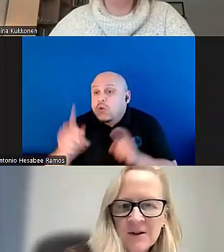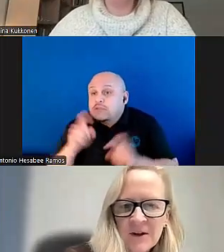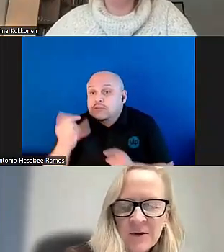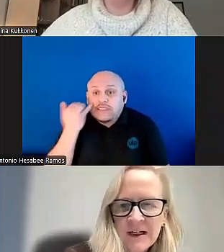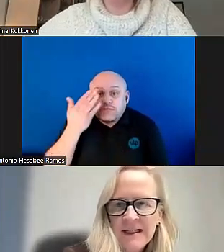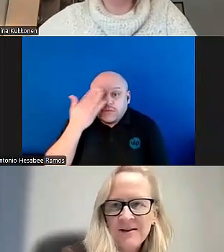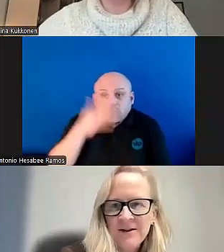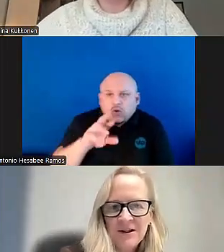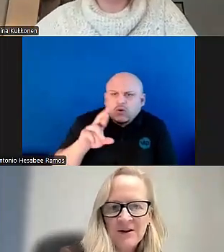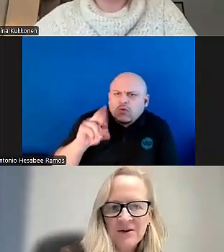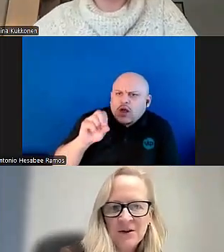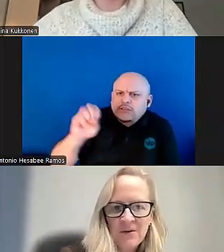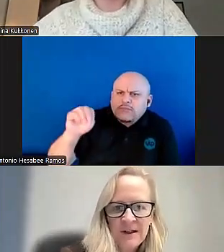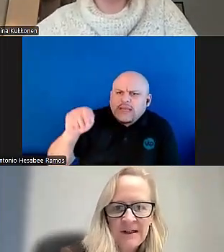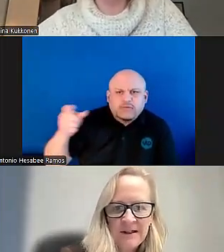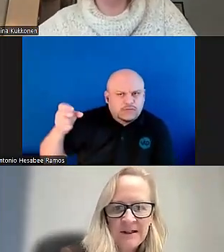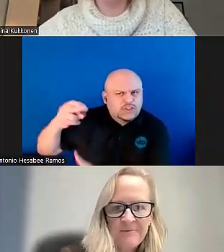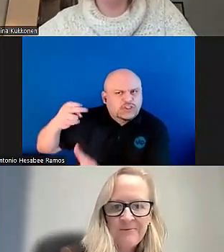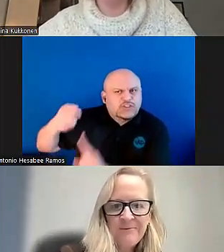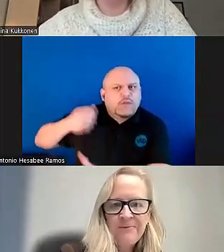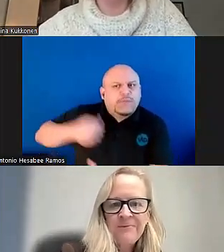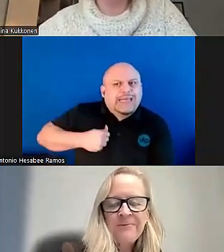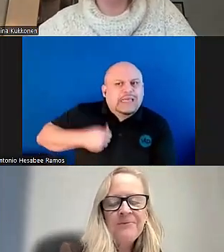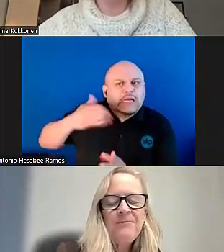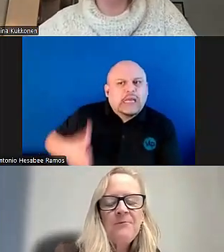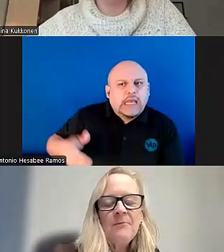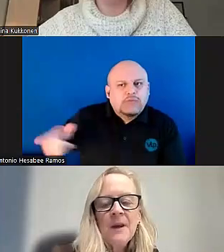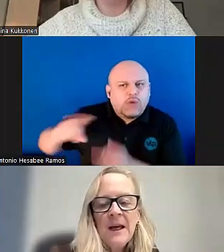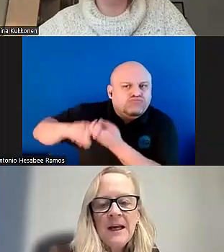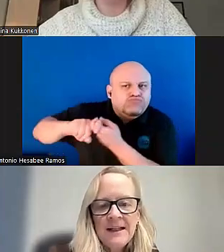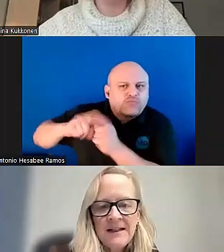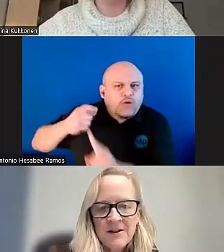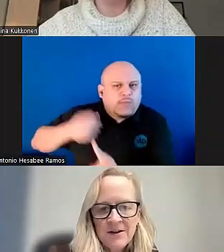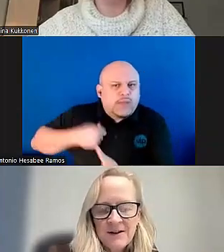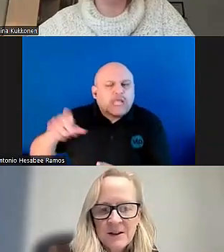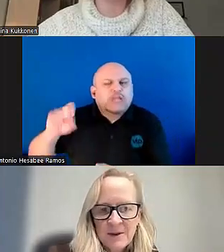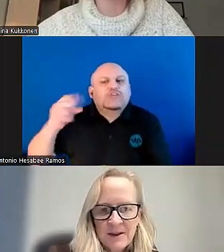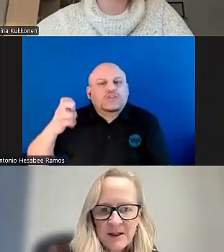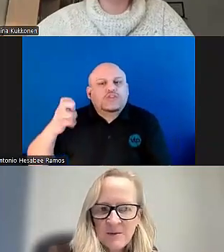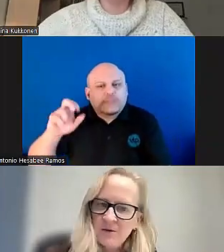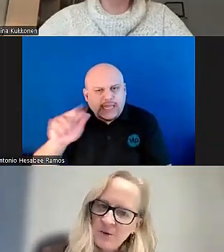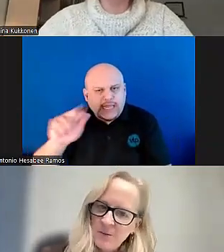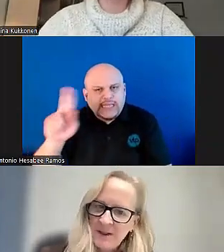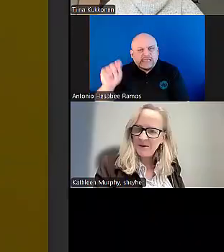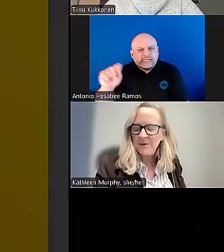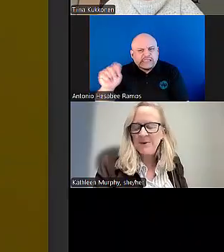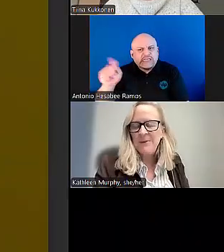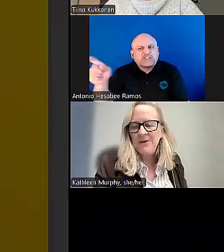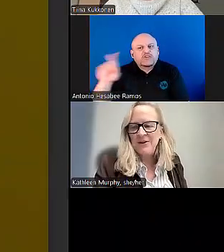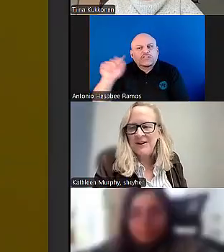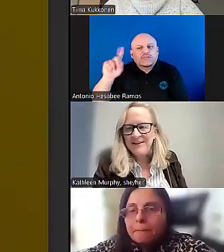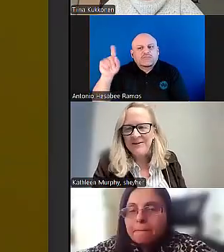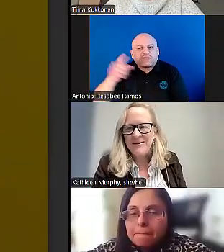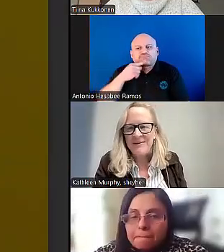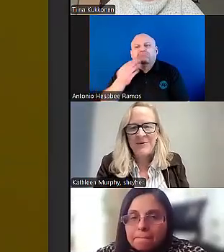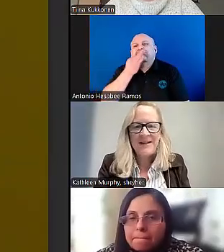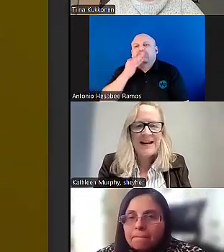fellow Canadian. She's also on KTDR's disability expert review panel. So we appreciate her input